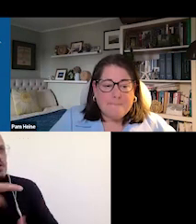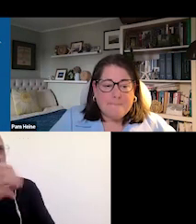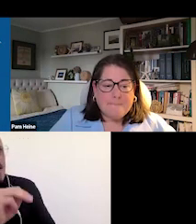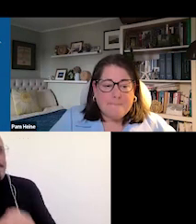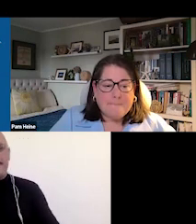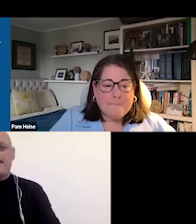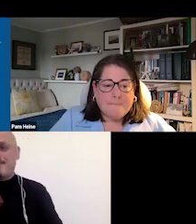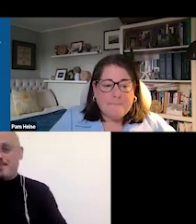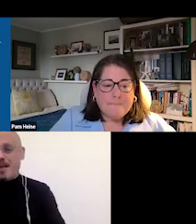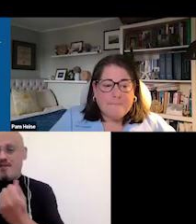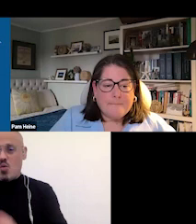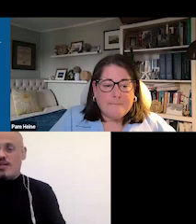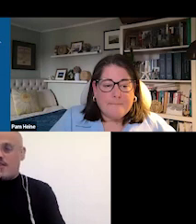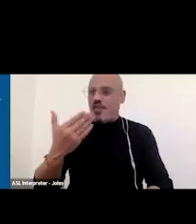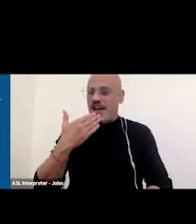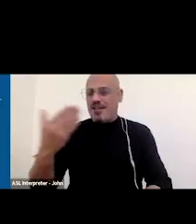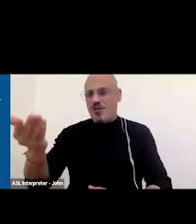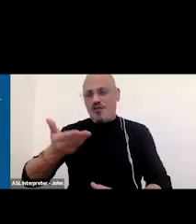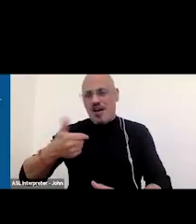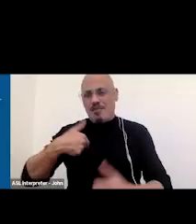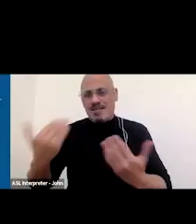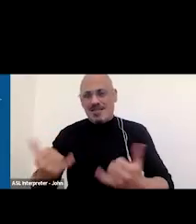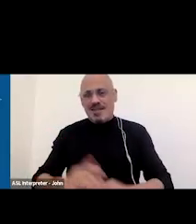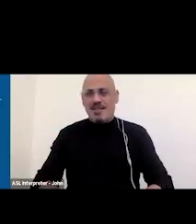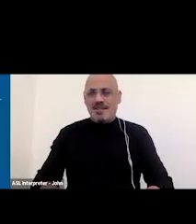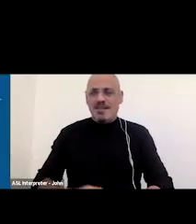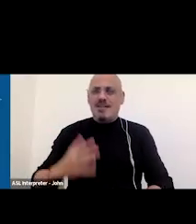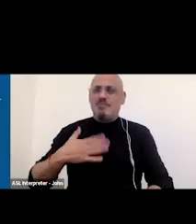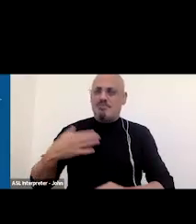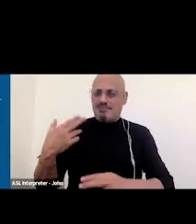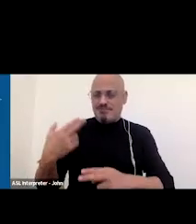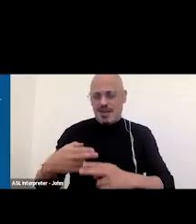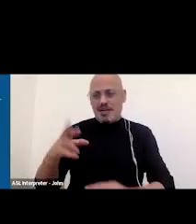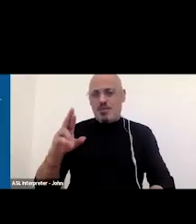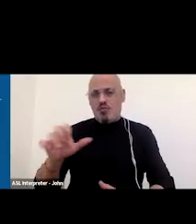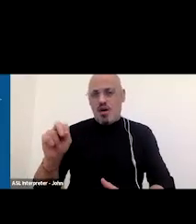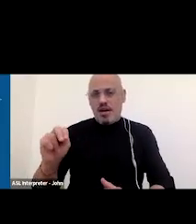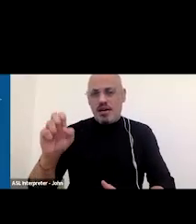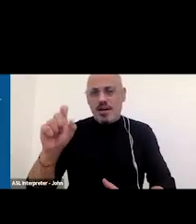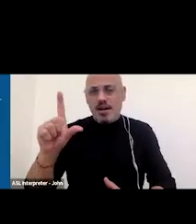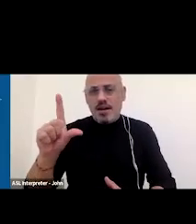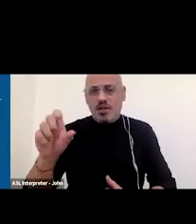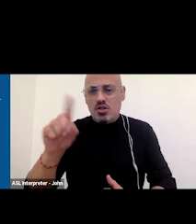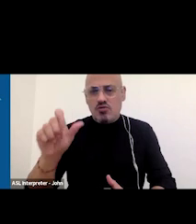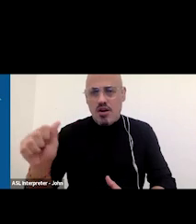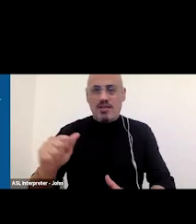Hi, everyone, and thank you for having me today. As mentioned, my name is Ryan Elza, and I'm the Interagency Housing Innovation and Strategy lead